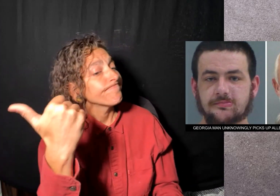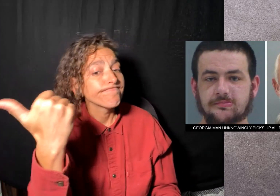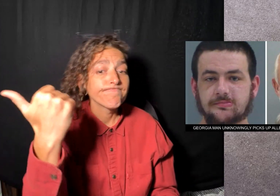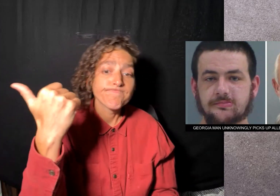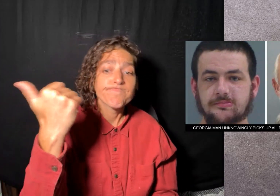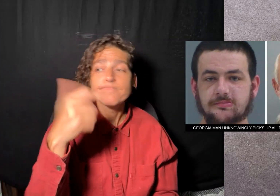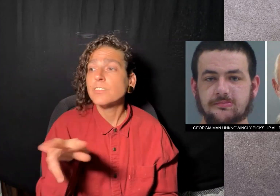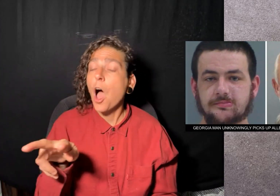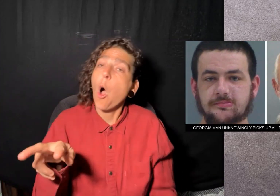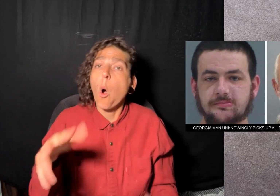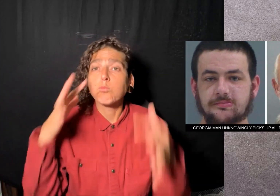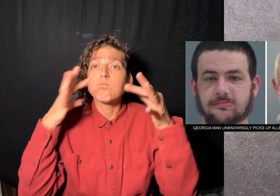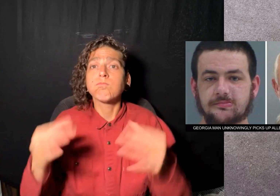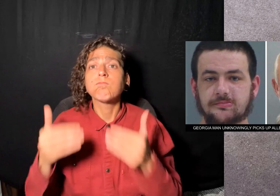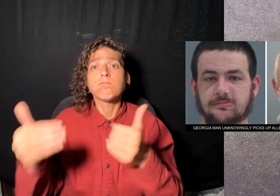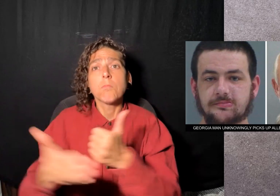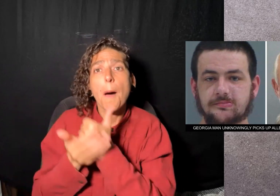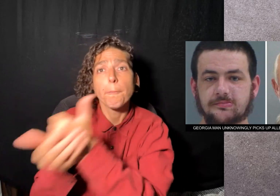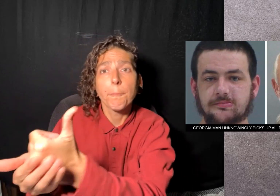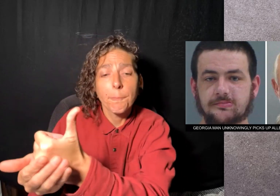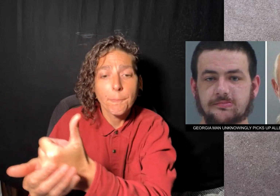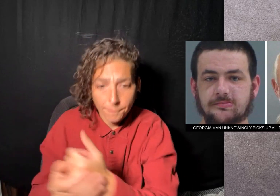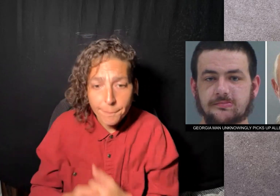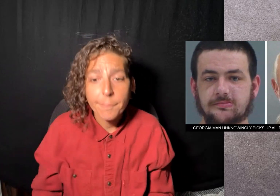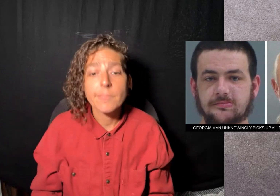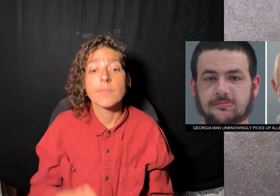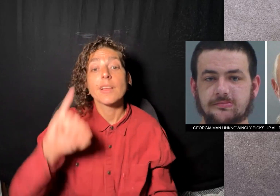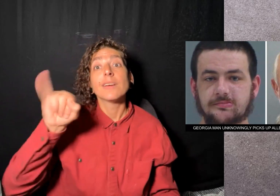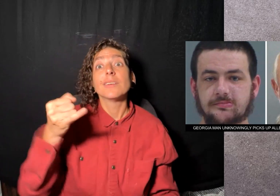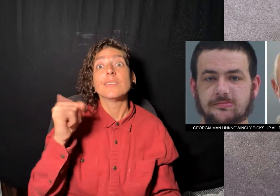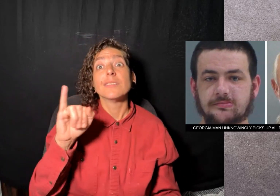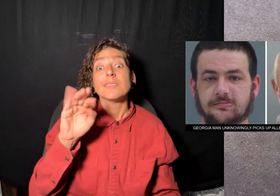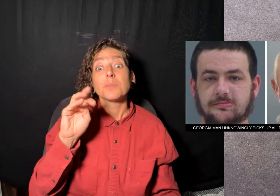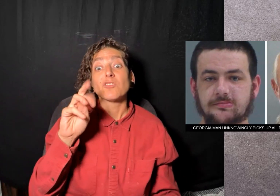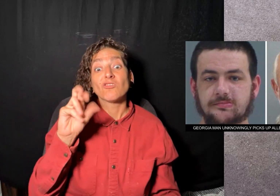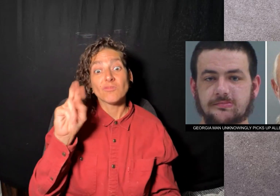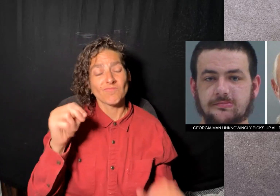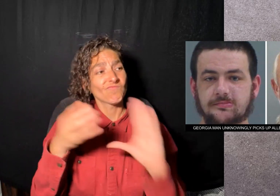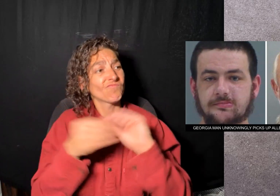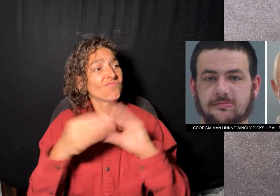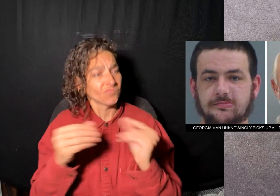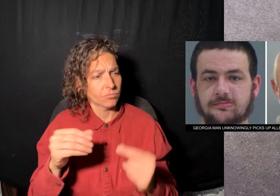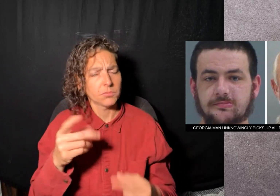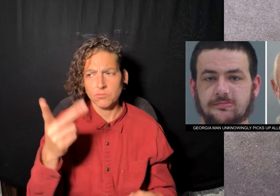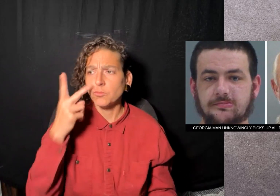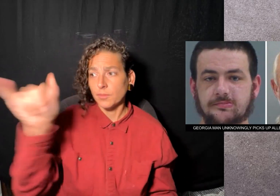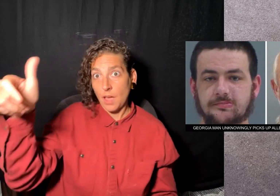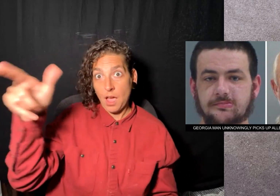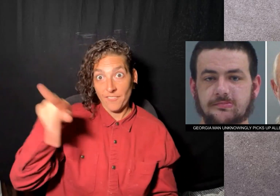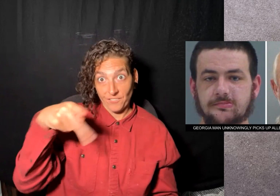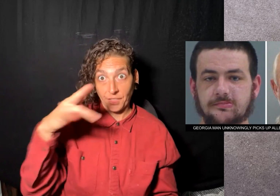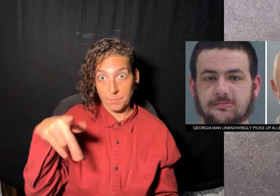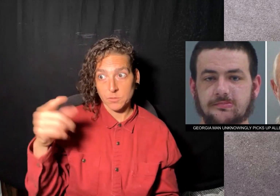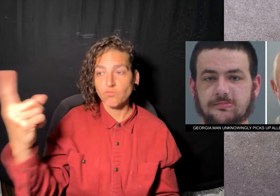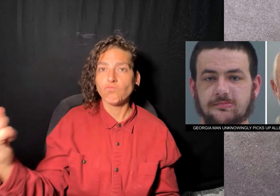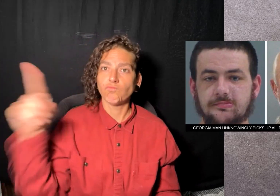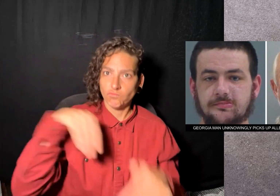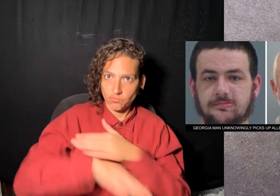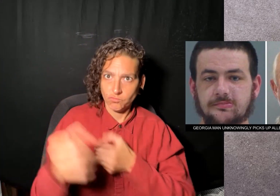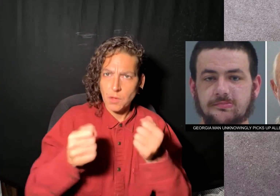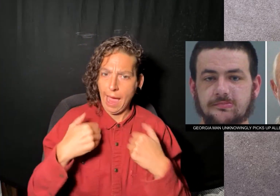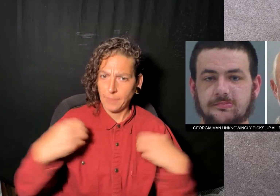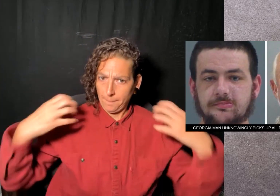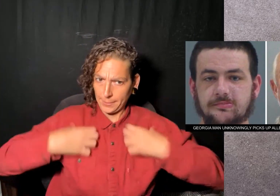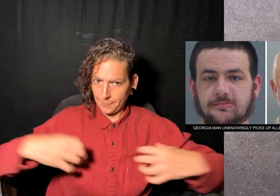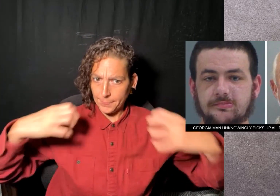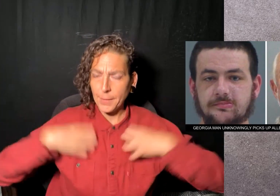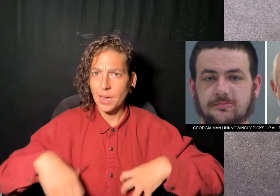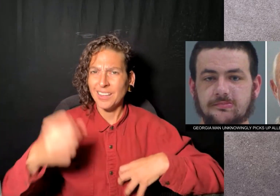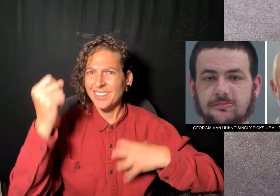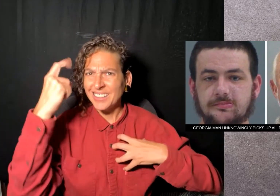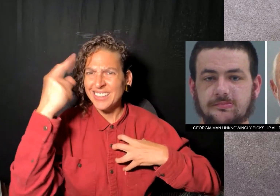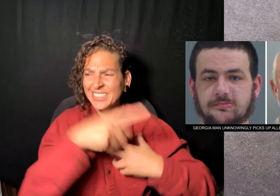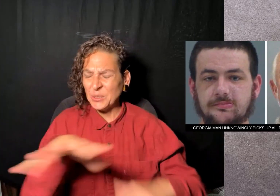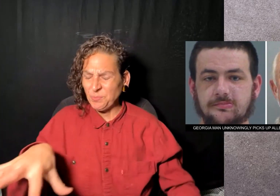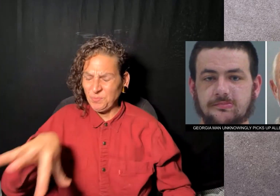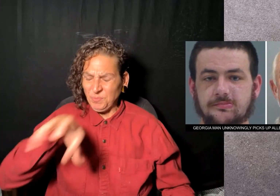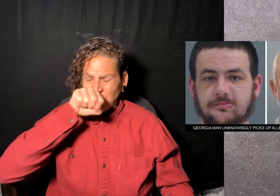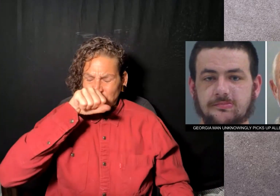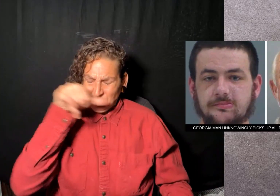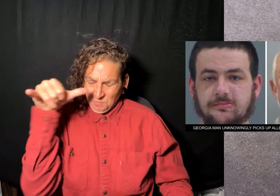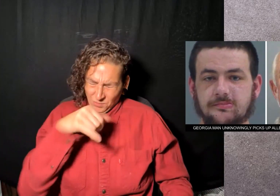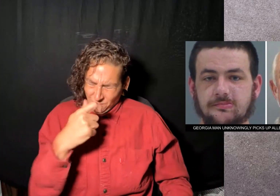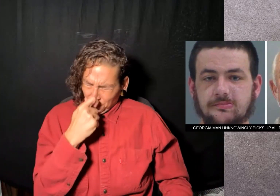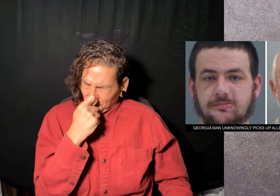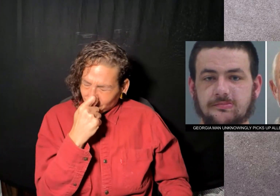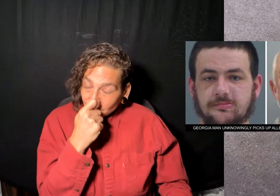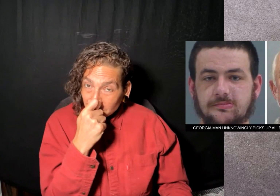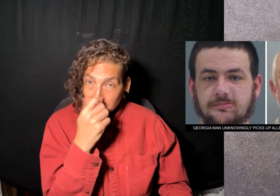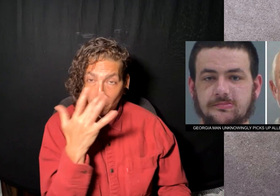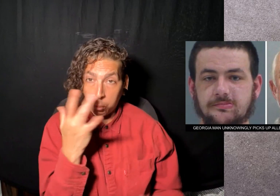and decided to help Jimmerson says Phillips had a backpack with him and it quote absolutely